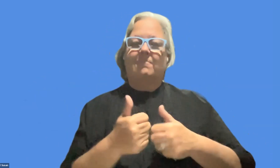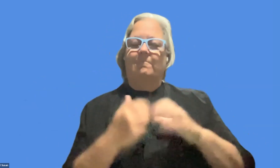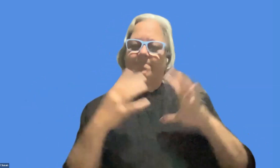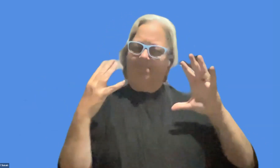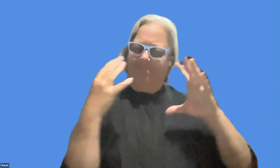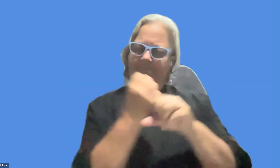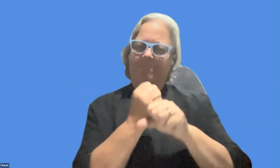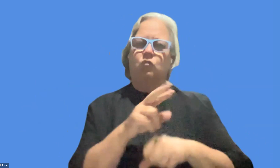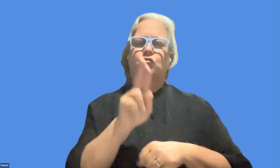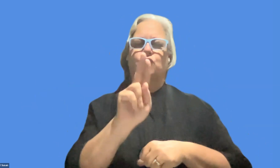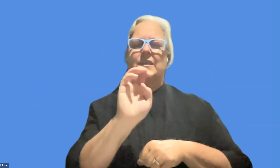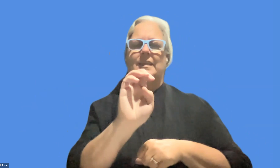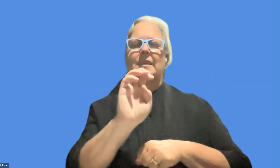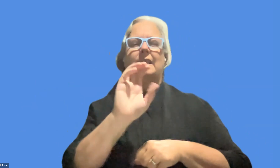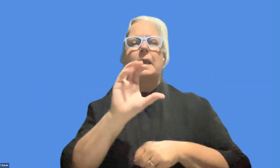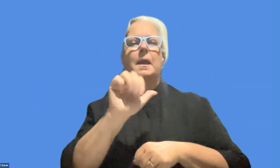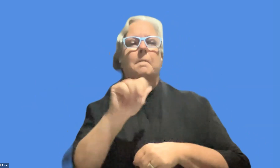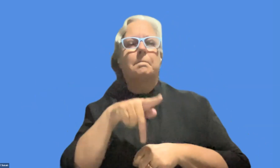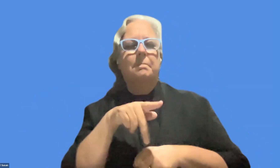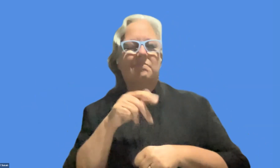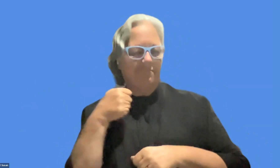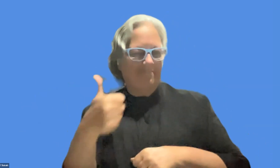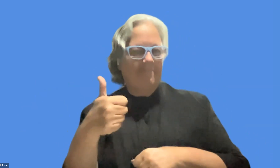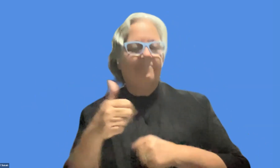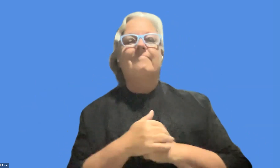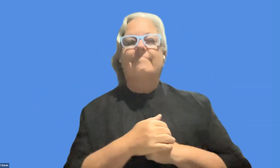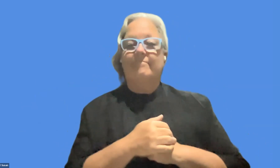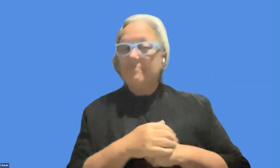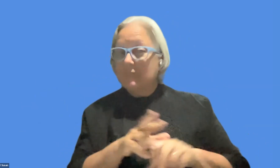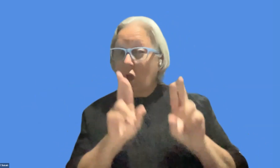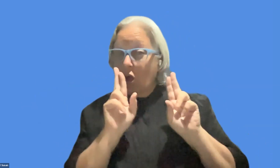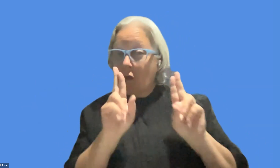Thank you